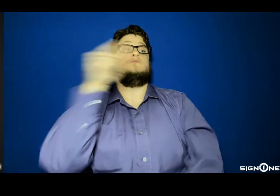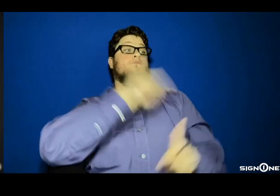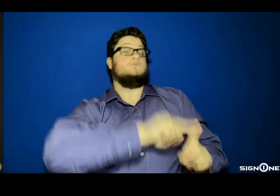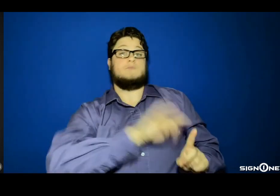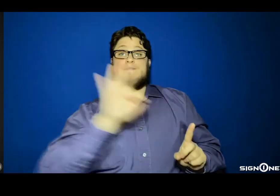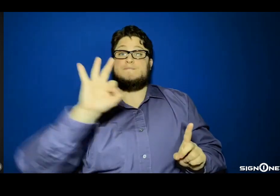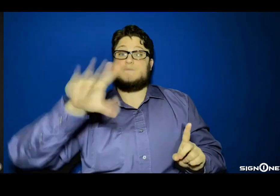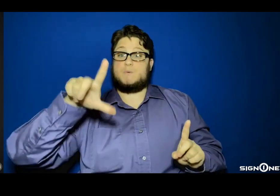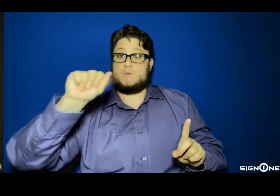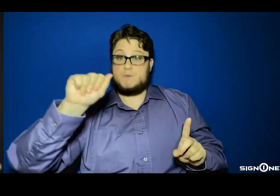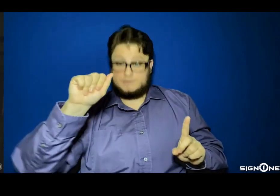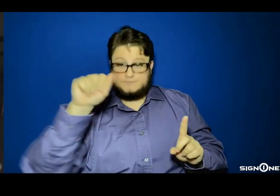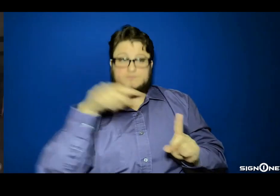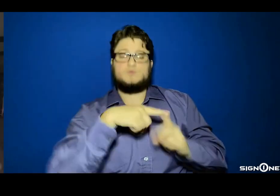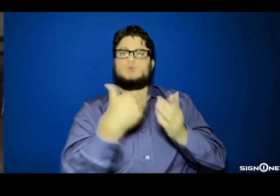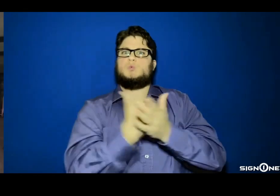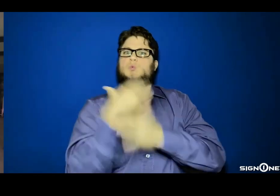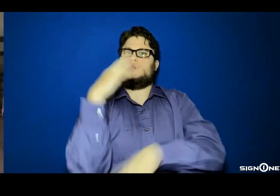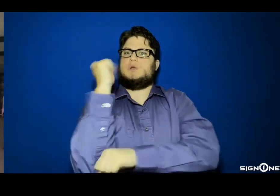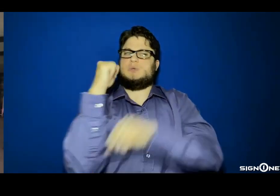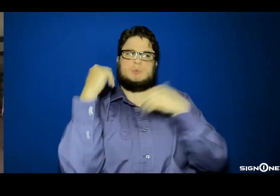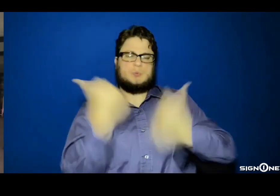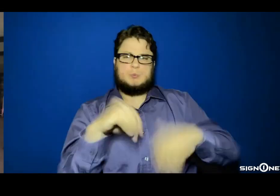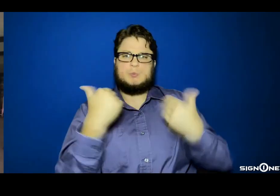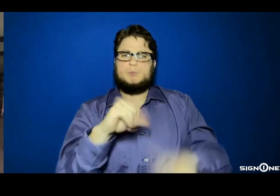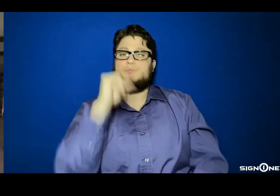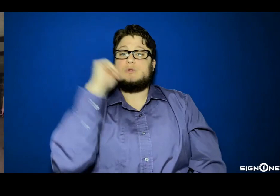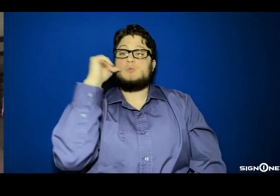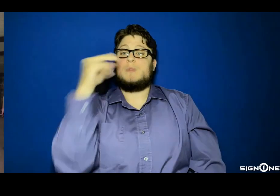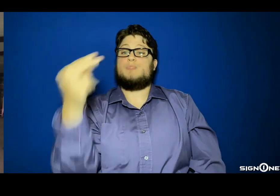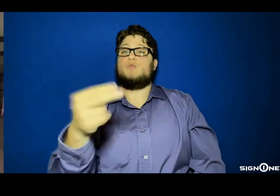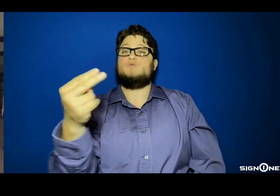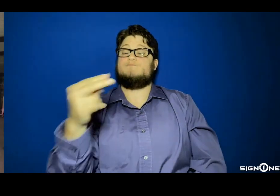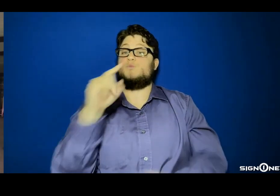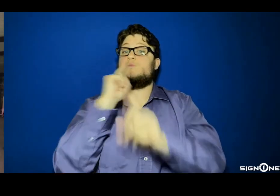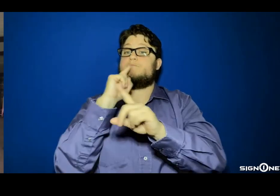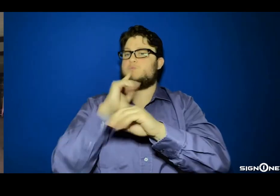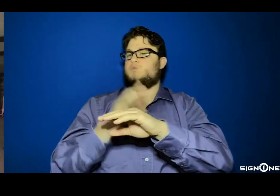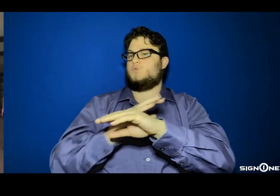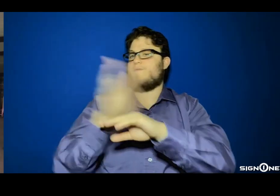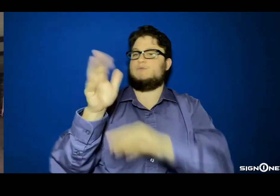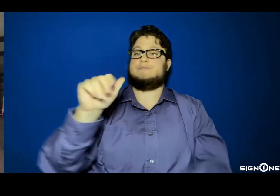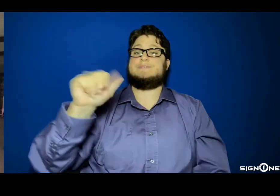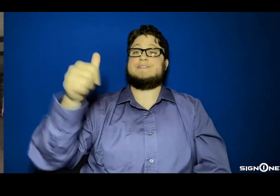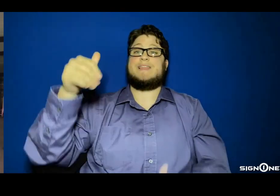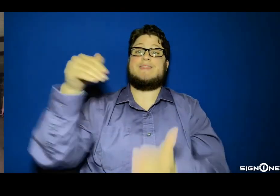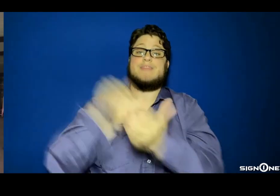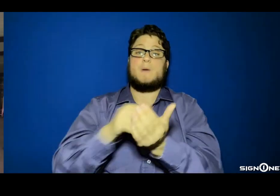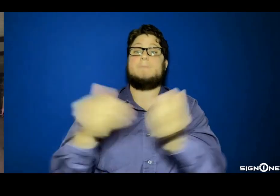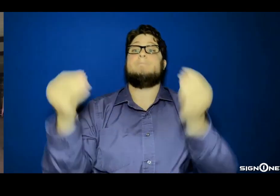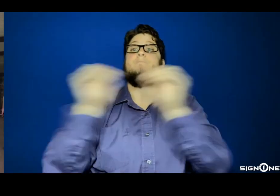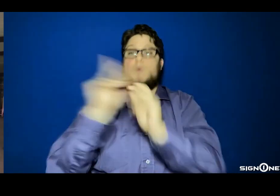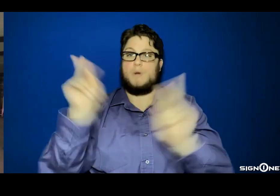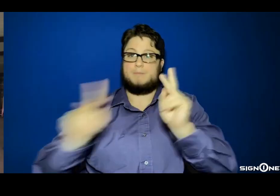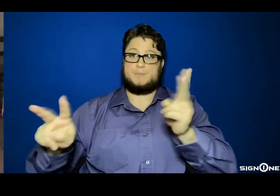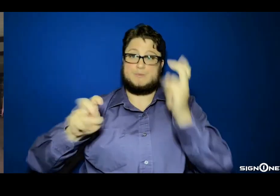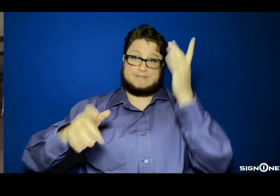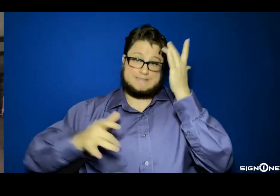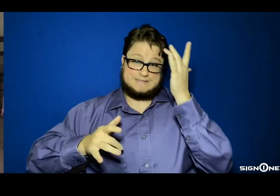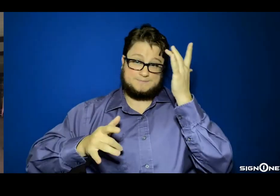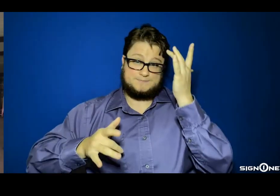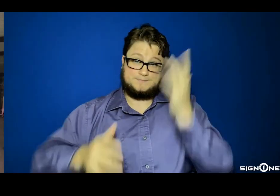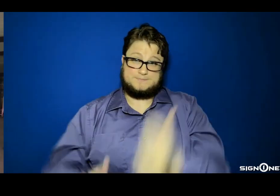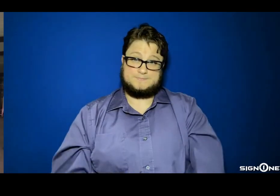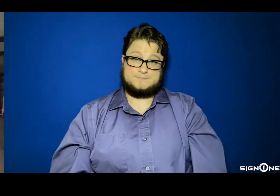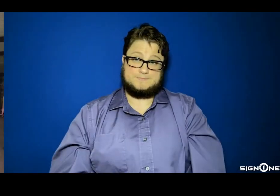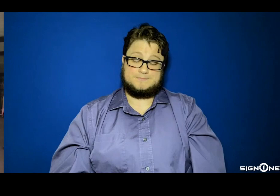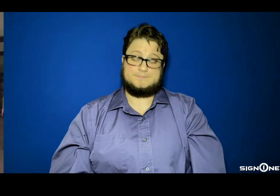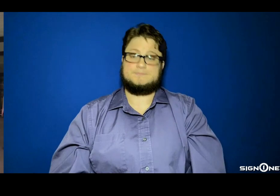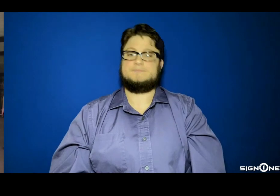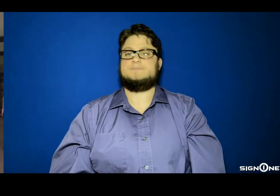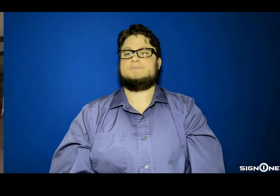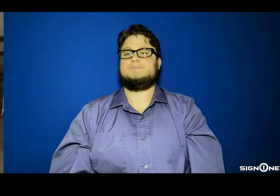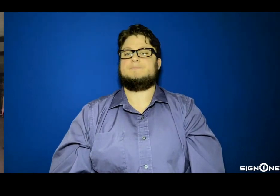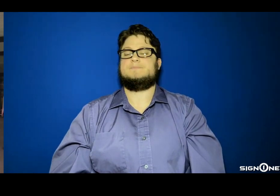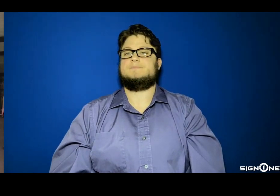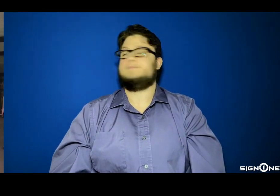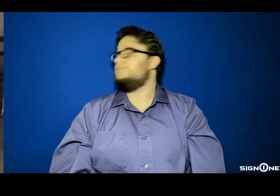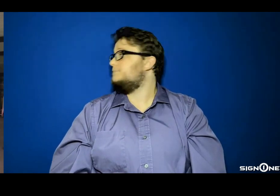And there is a new record high in Florida with more than 10,000 new cases reported Thursday.